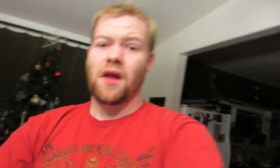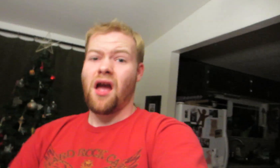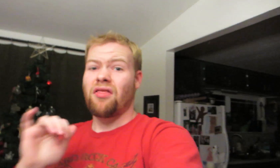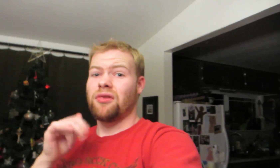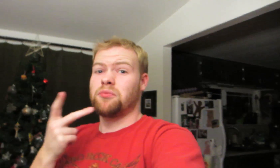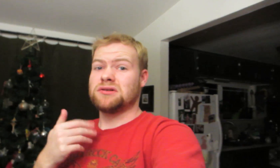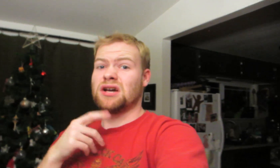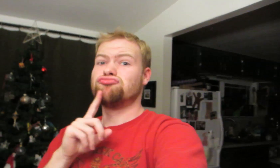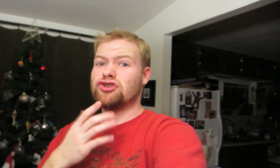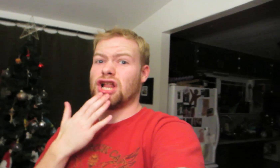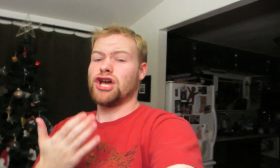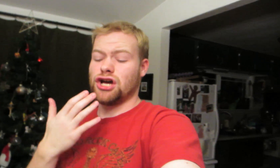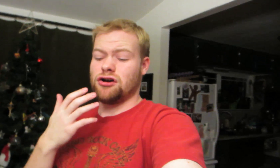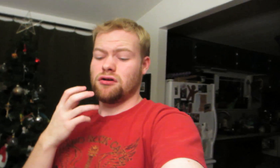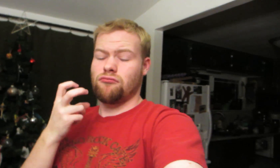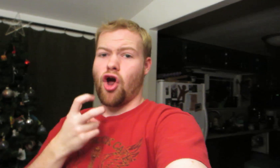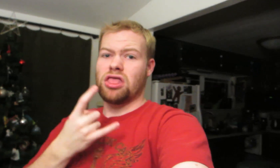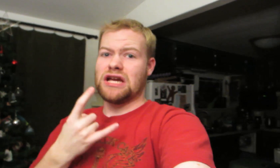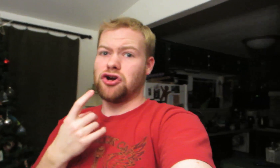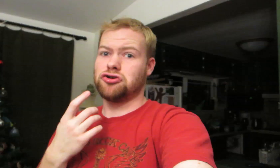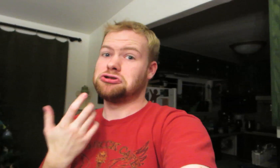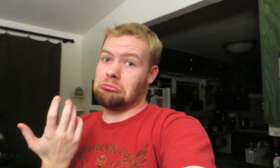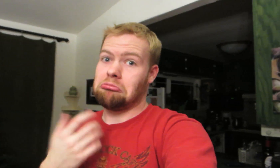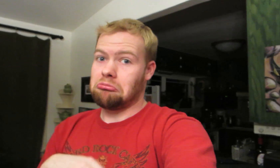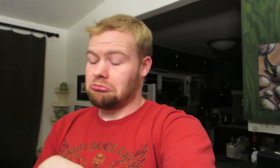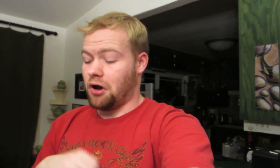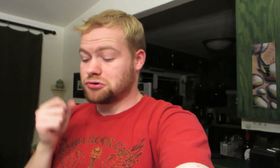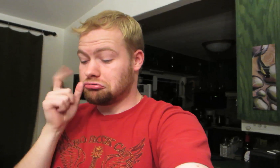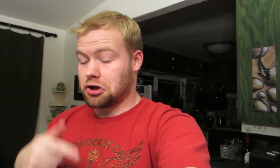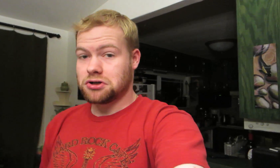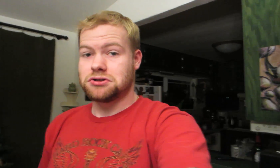The place has really good hard liquor. I was surprised.